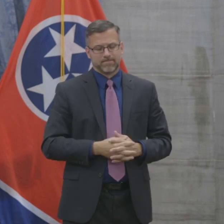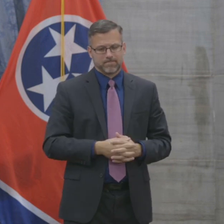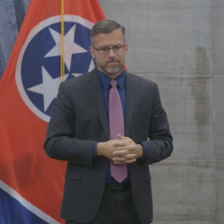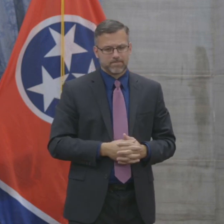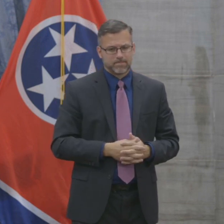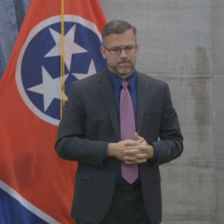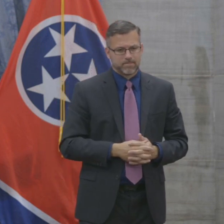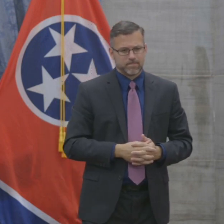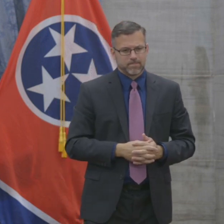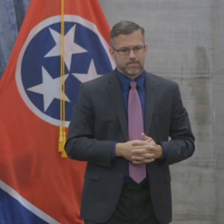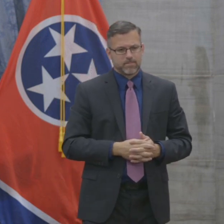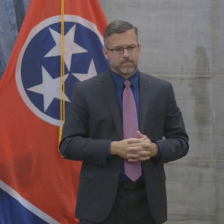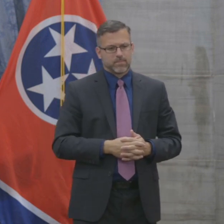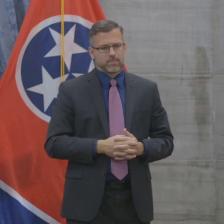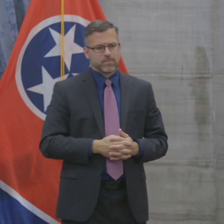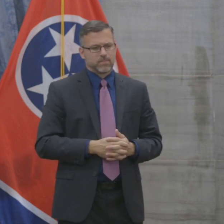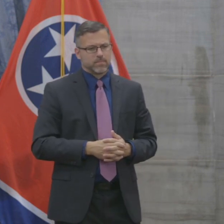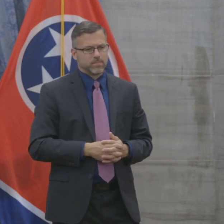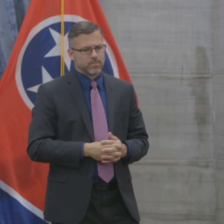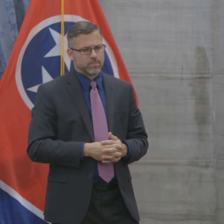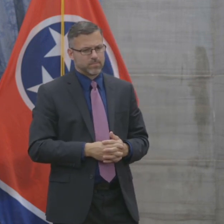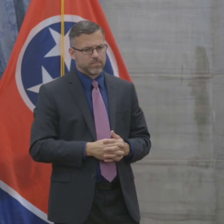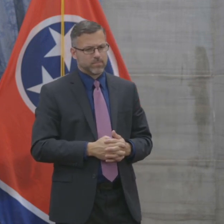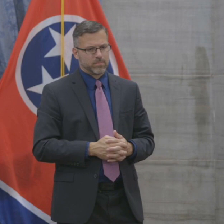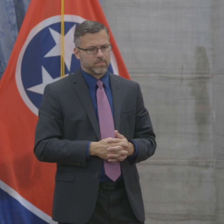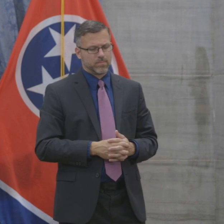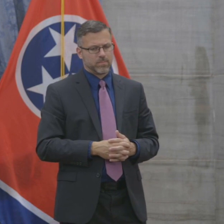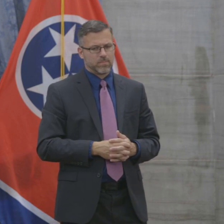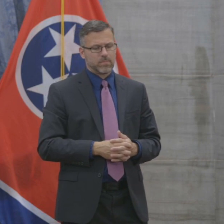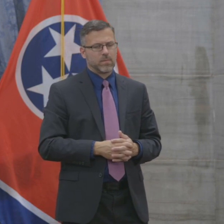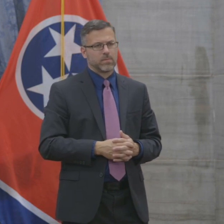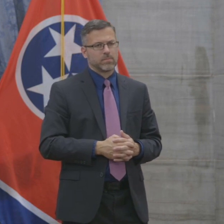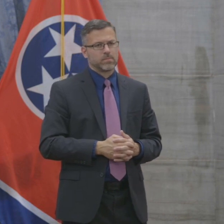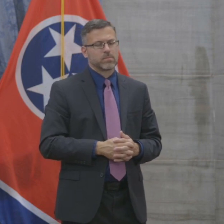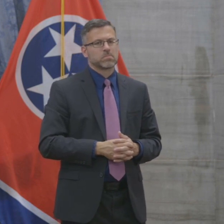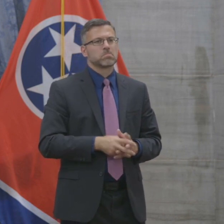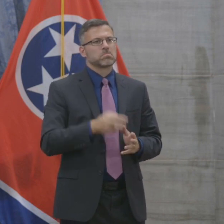choices for in-person learning and virtual learning. In-person